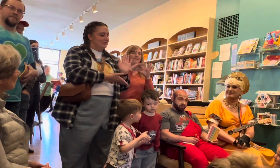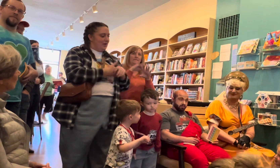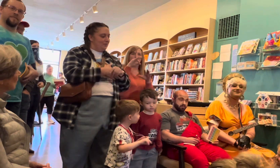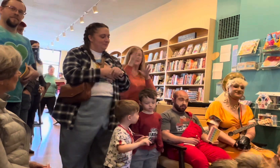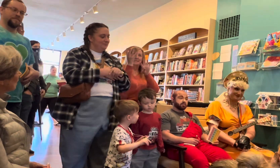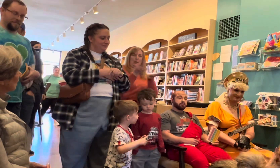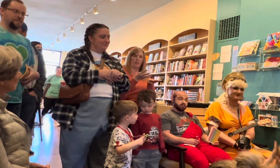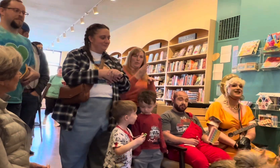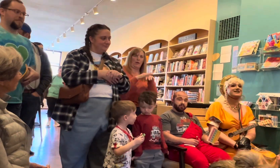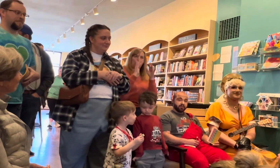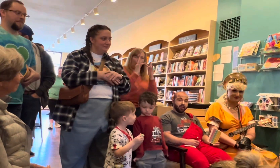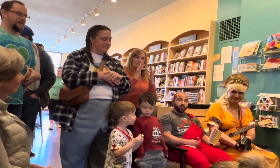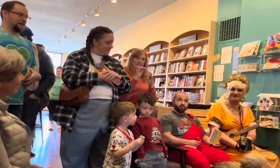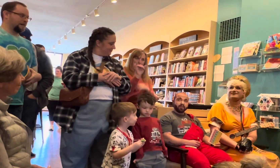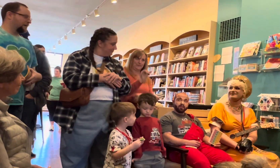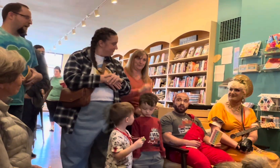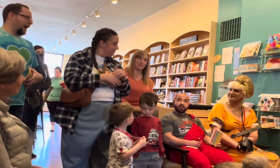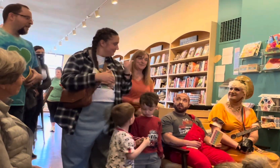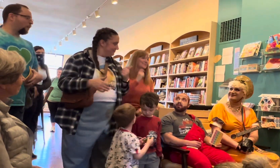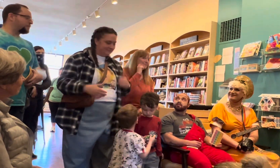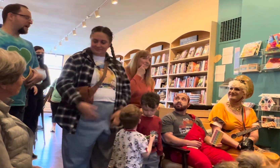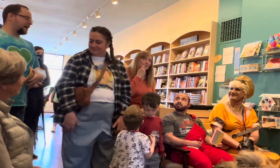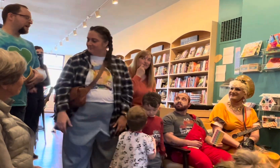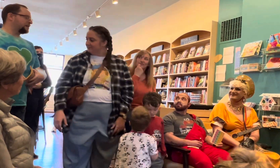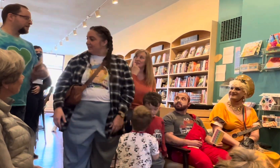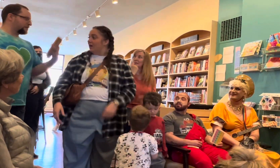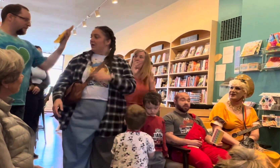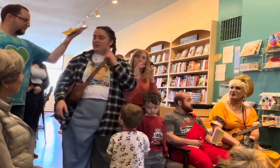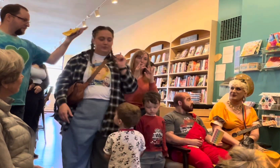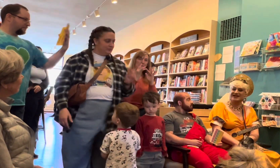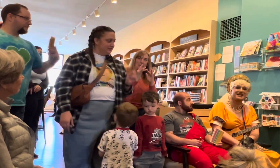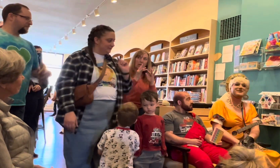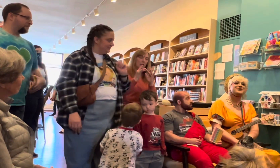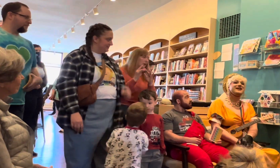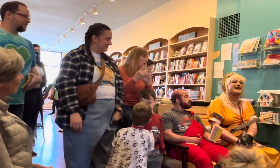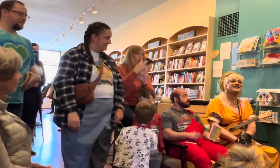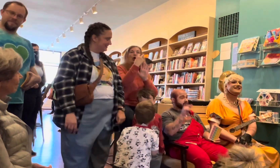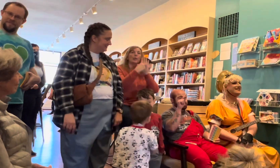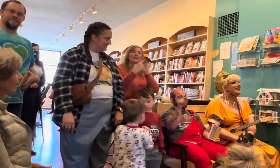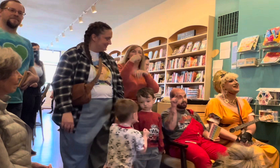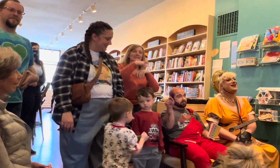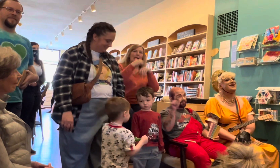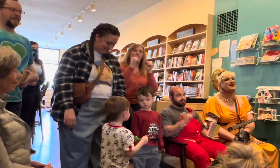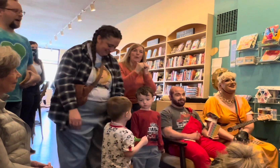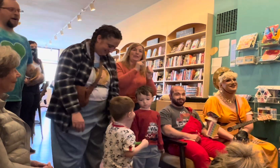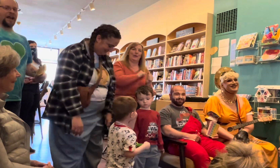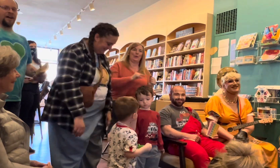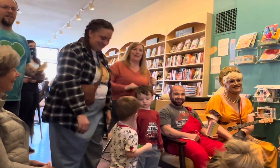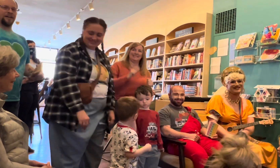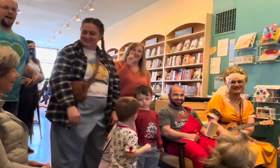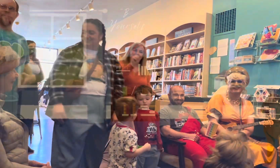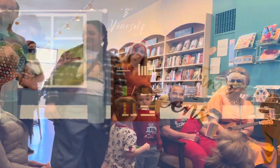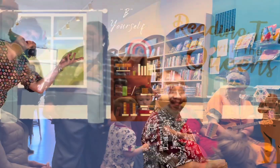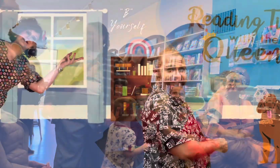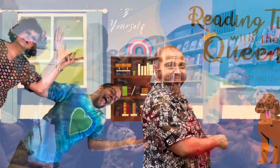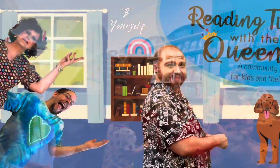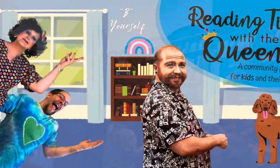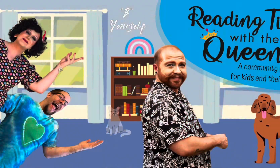as well. CALI: Very cool! AARON: And that website is... CALI: ReadingTimeWithTheQueens.com. AARON: There we go, all right!